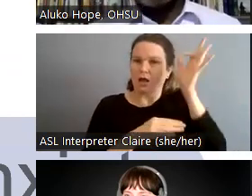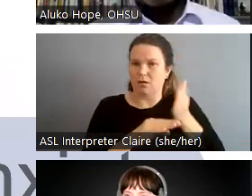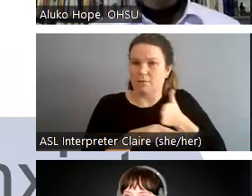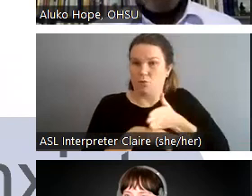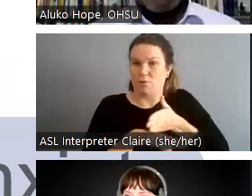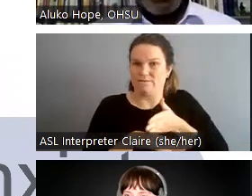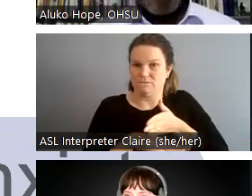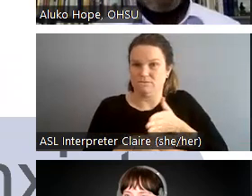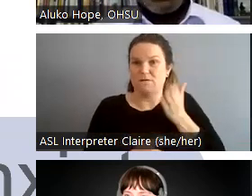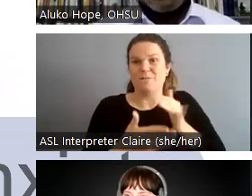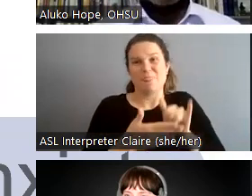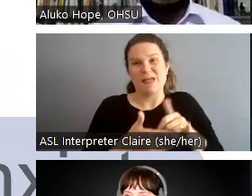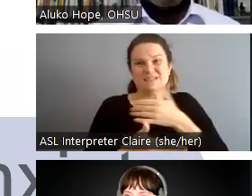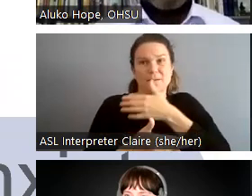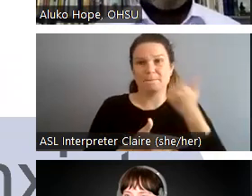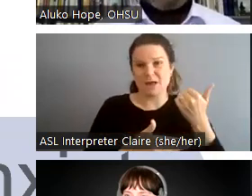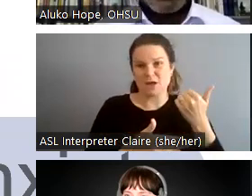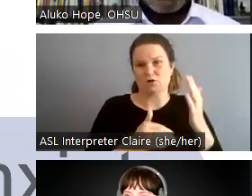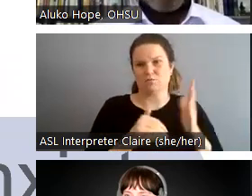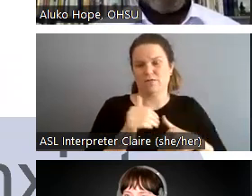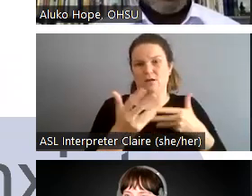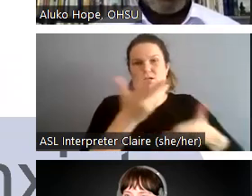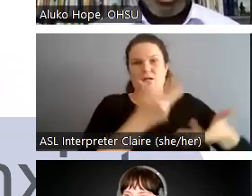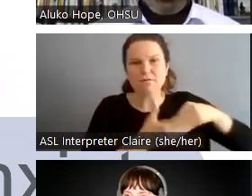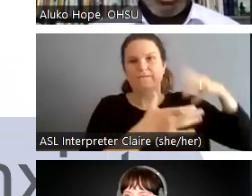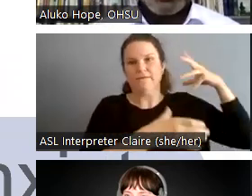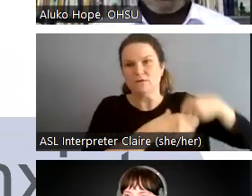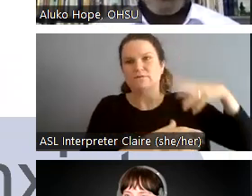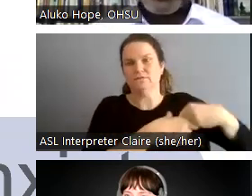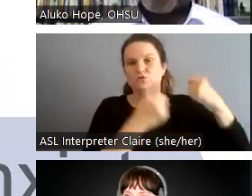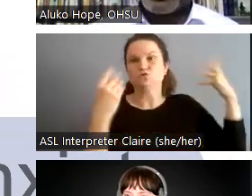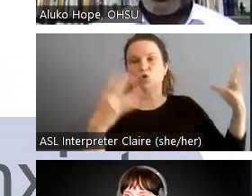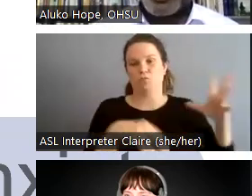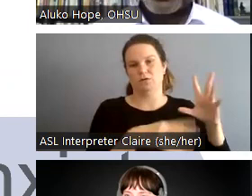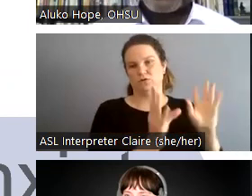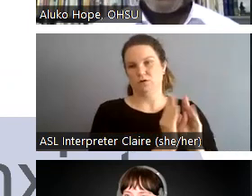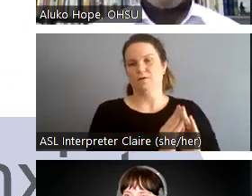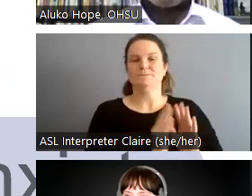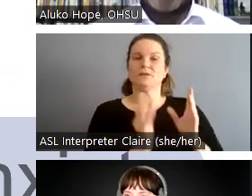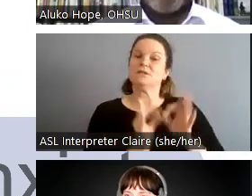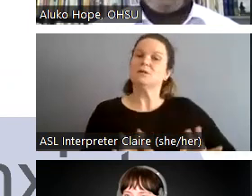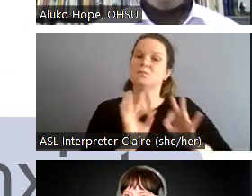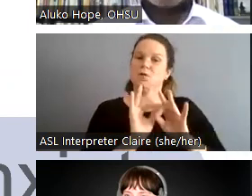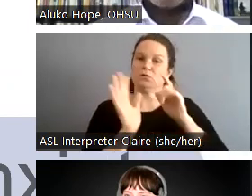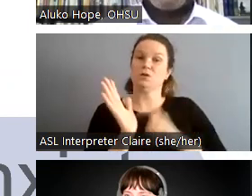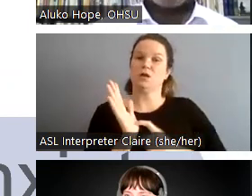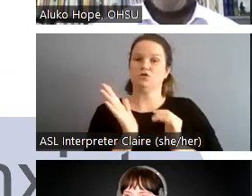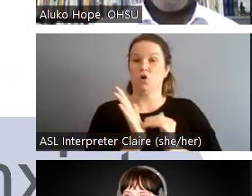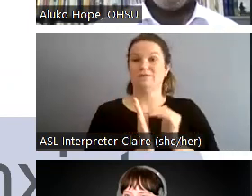that would be a better time point to be engaging in this much physical, this much consultation. So, I think it's important